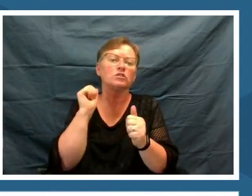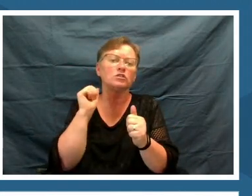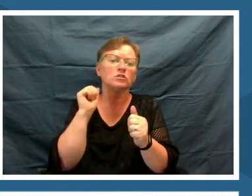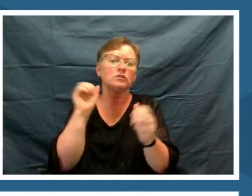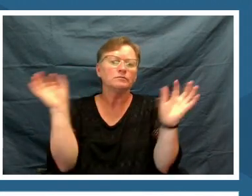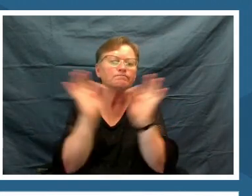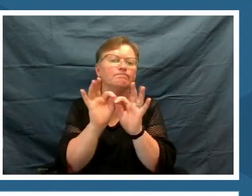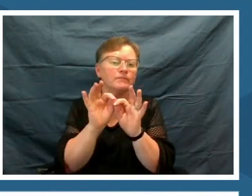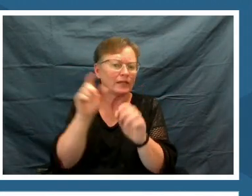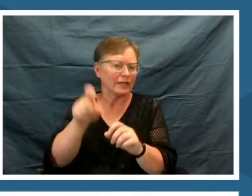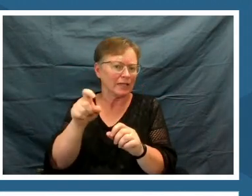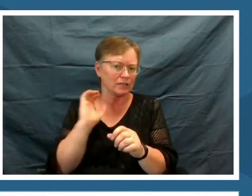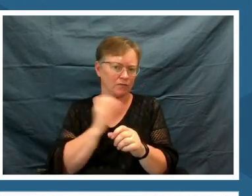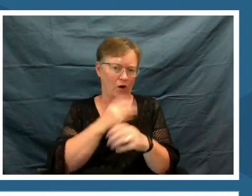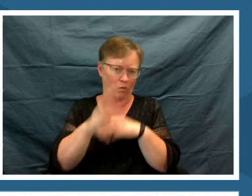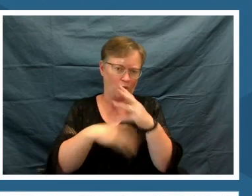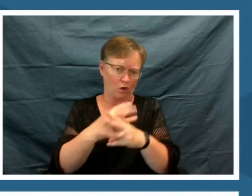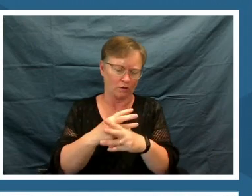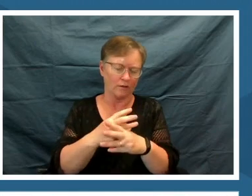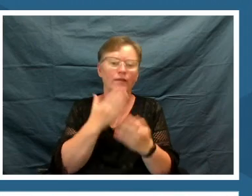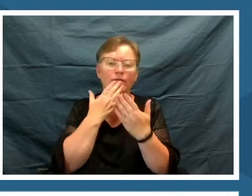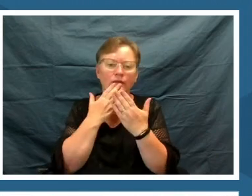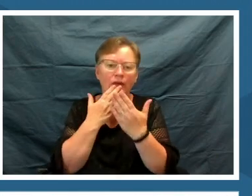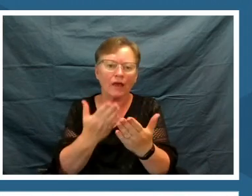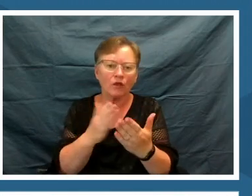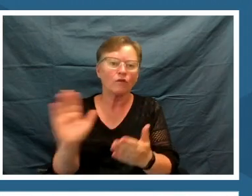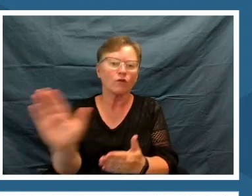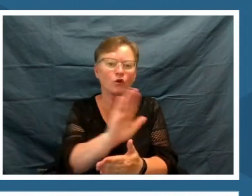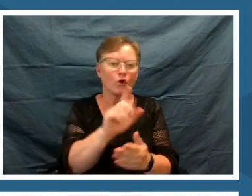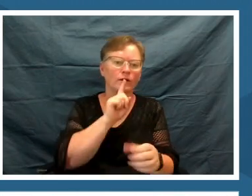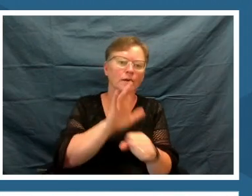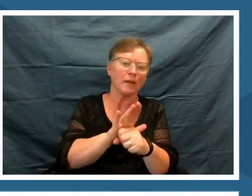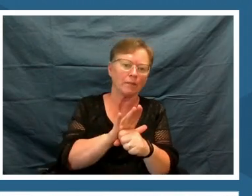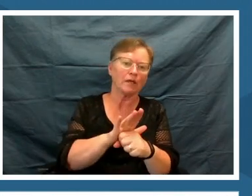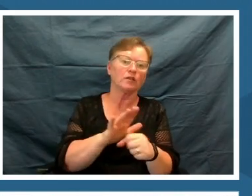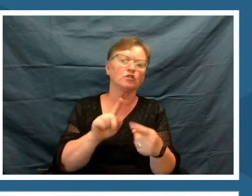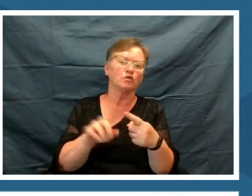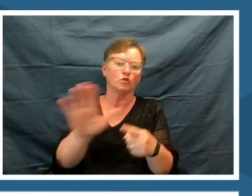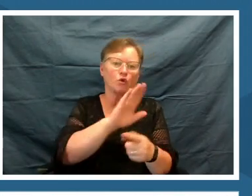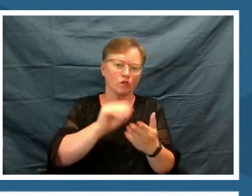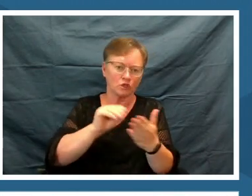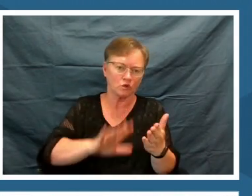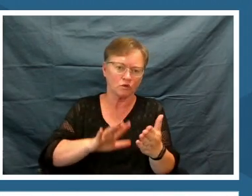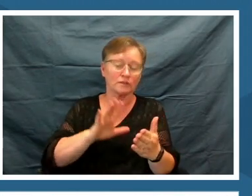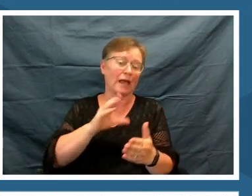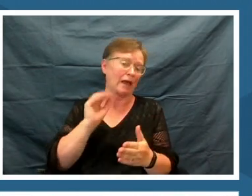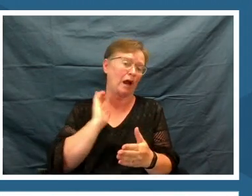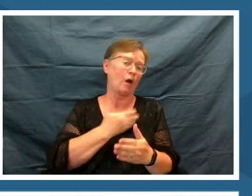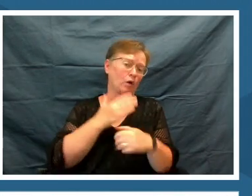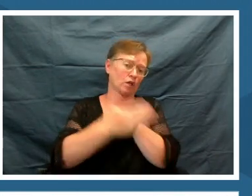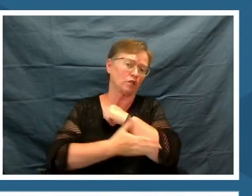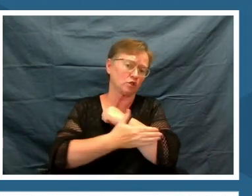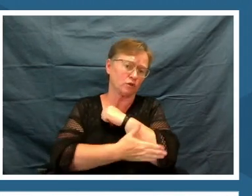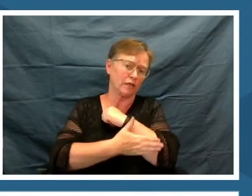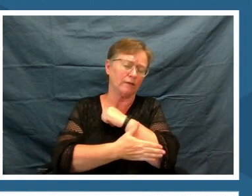to your students and to our country we appreciate you i appreciate you and we